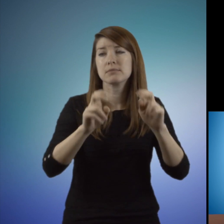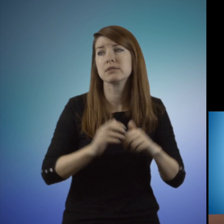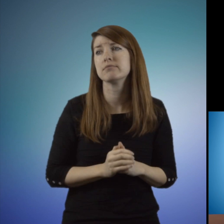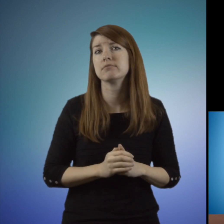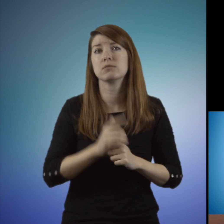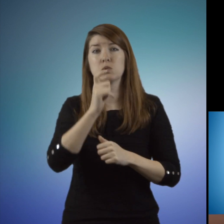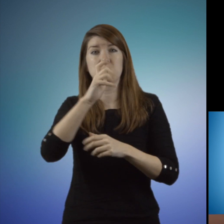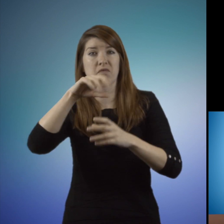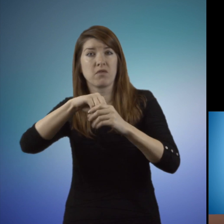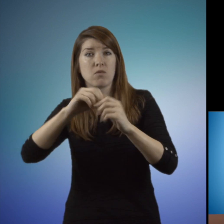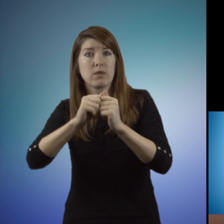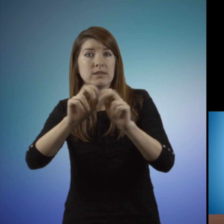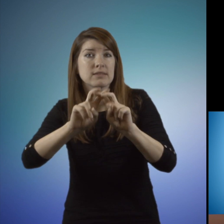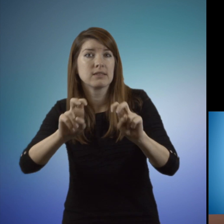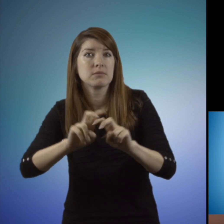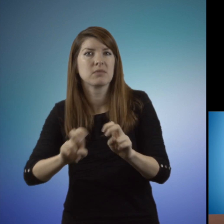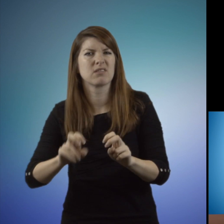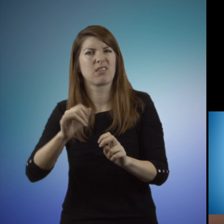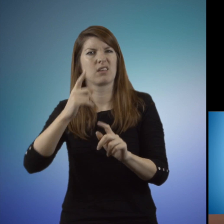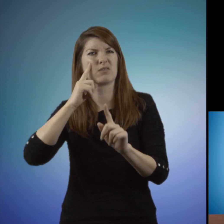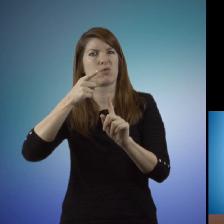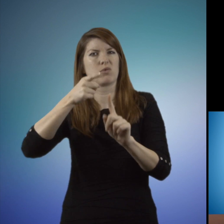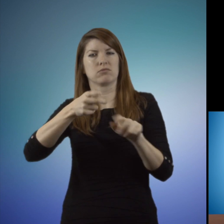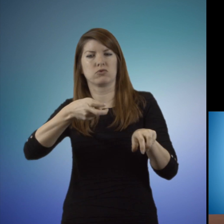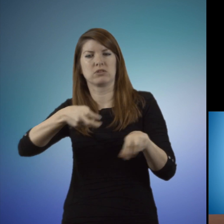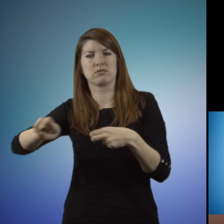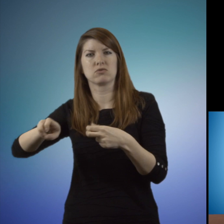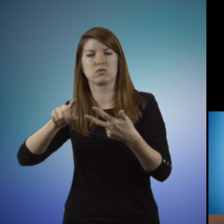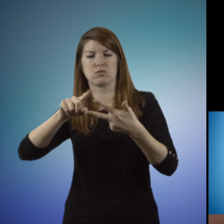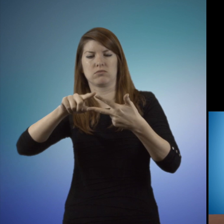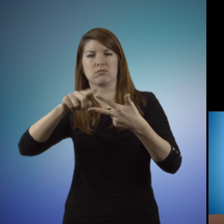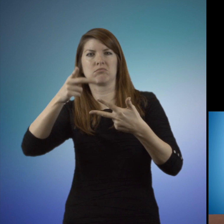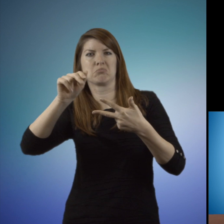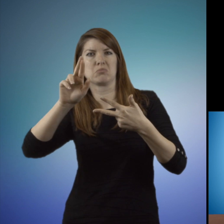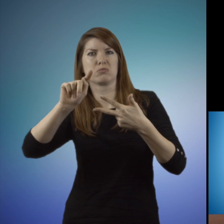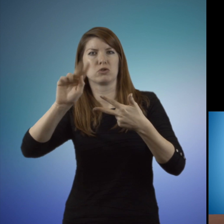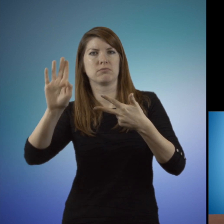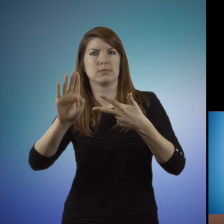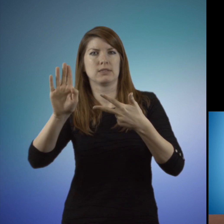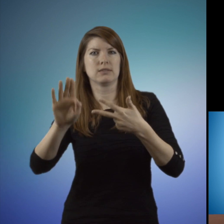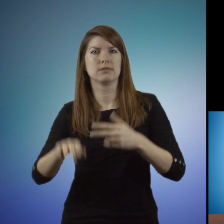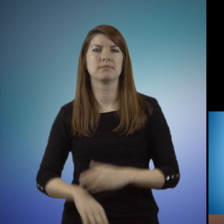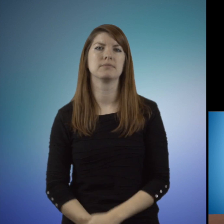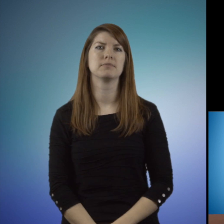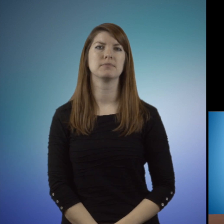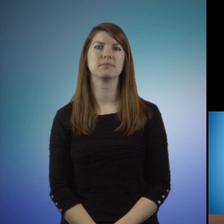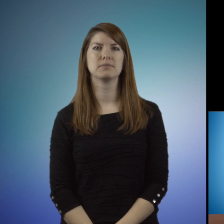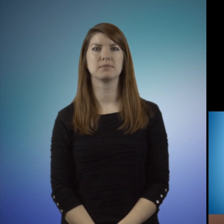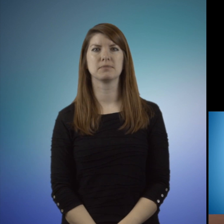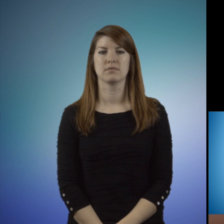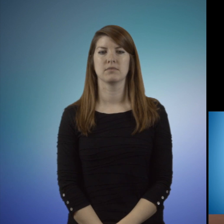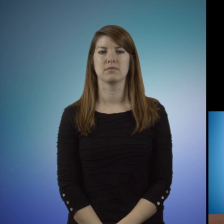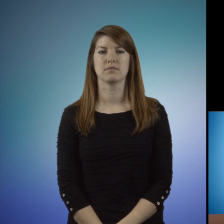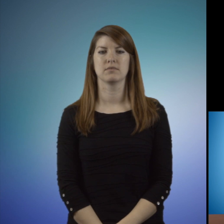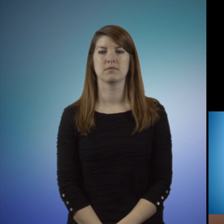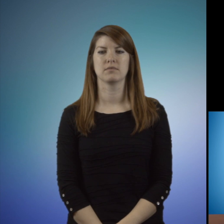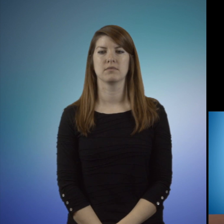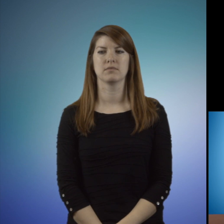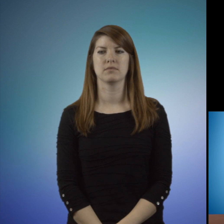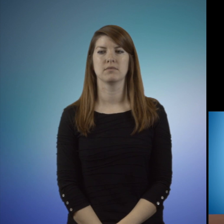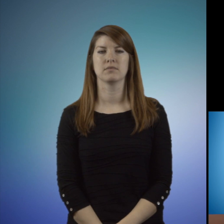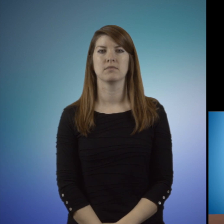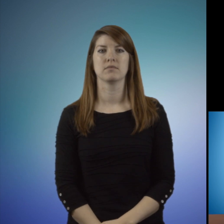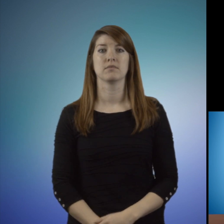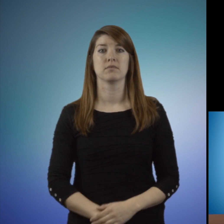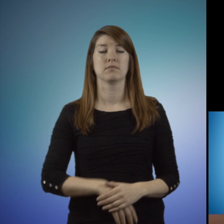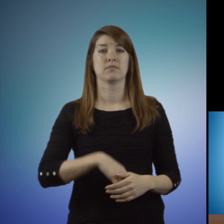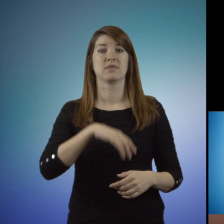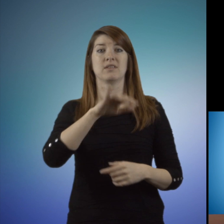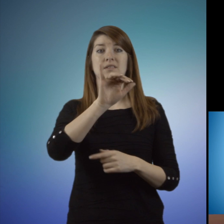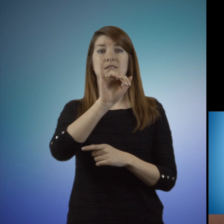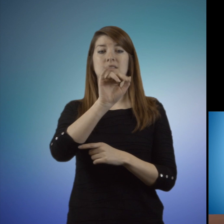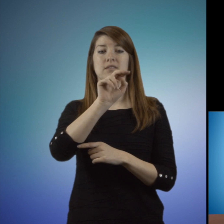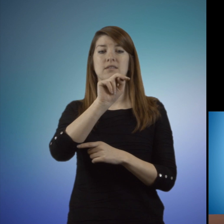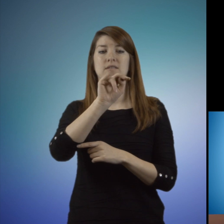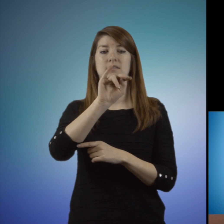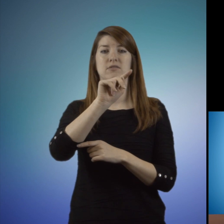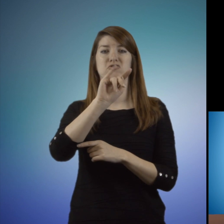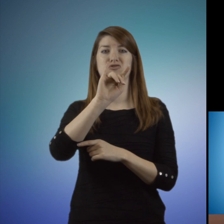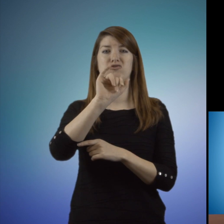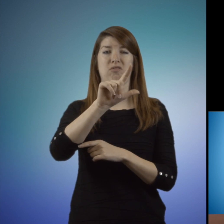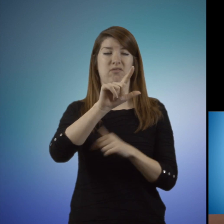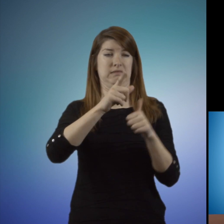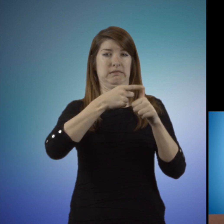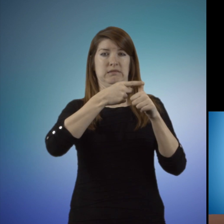for Part B. The initial evaluation when we do the transition must occur